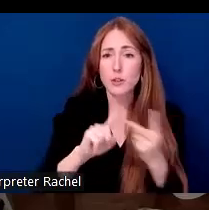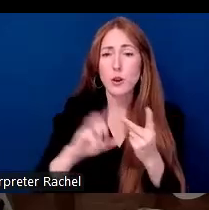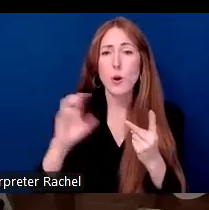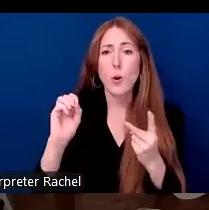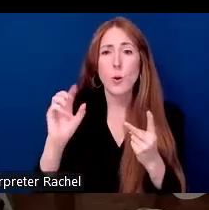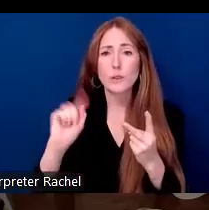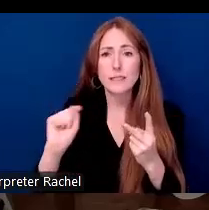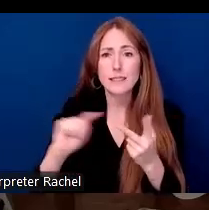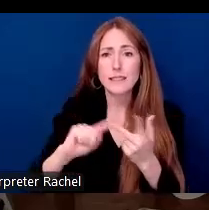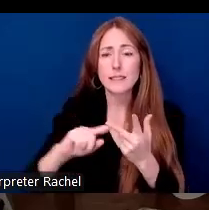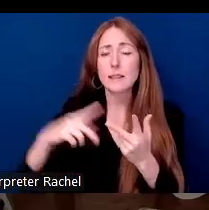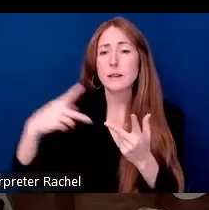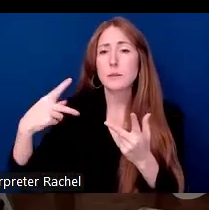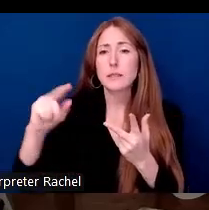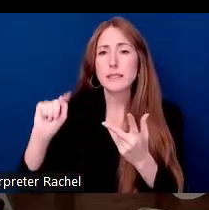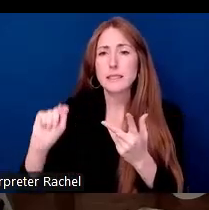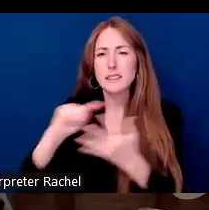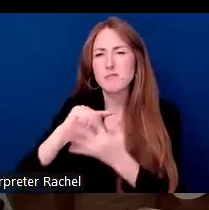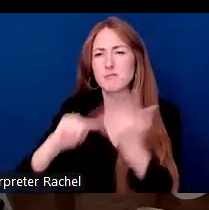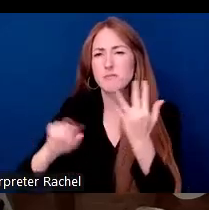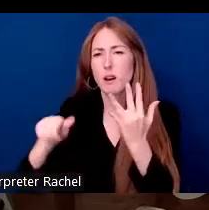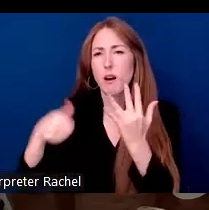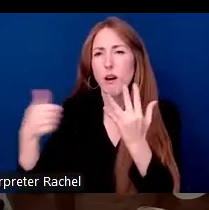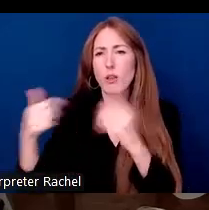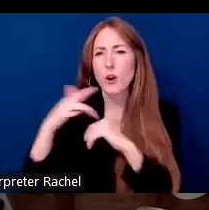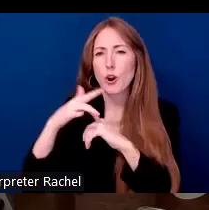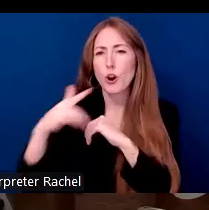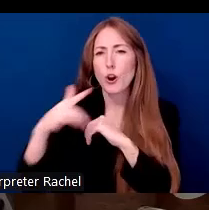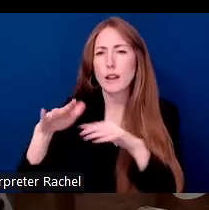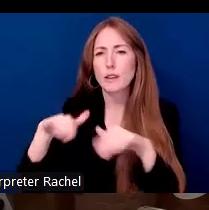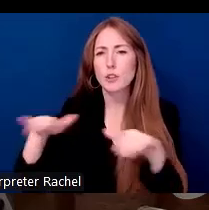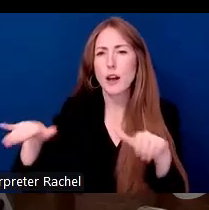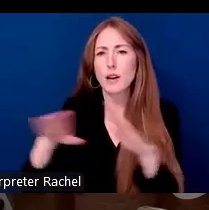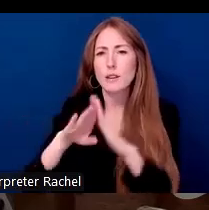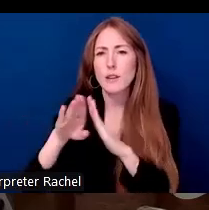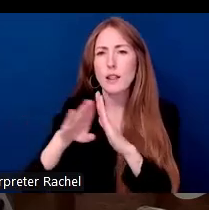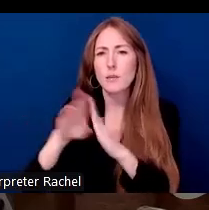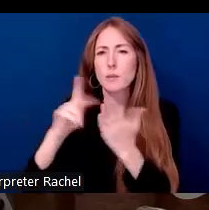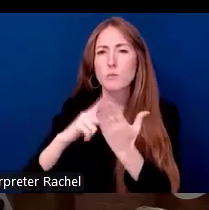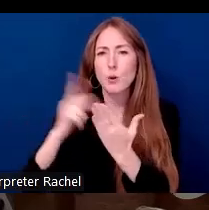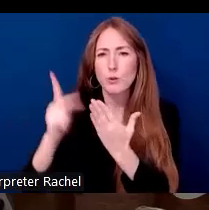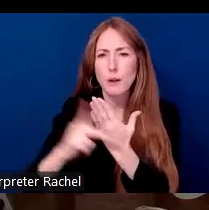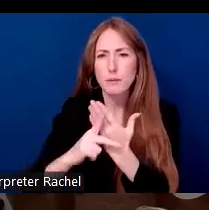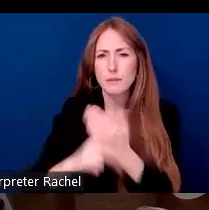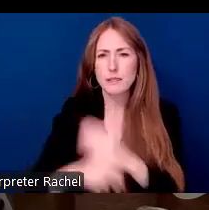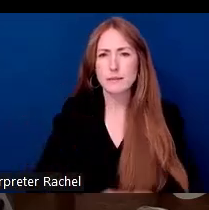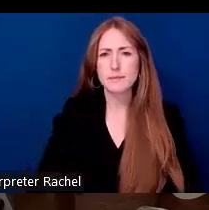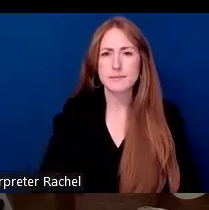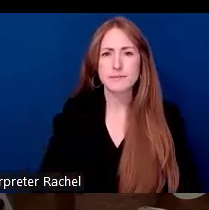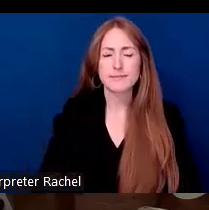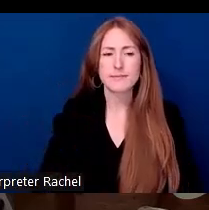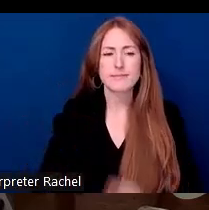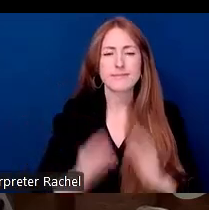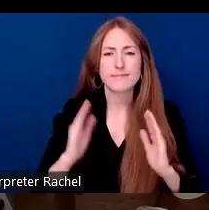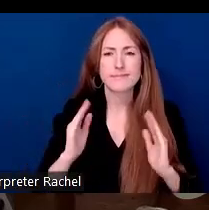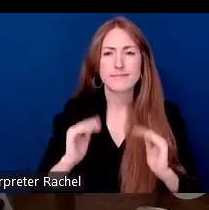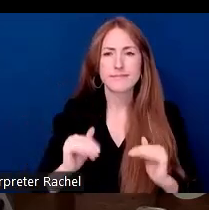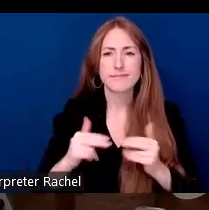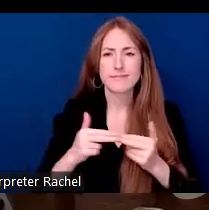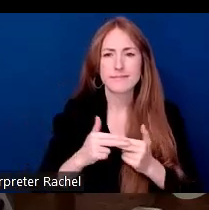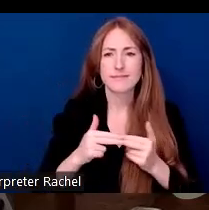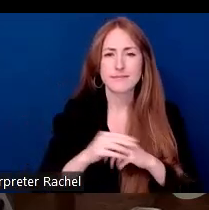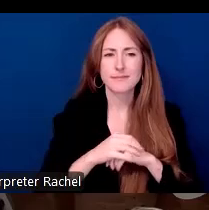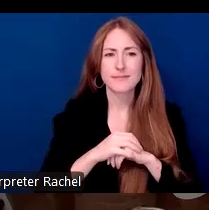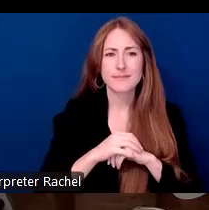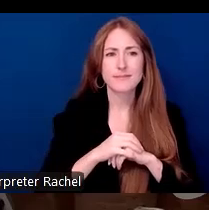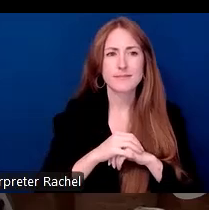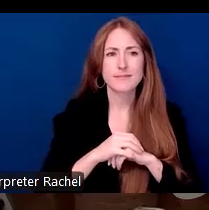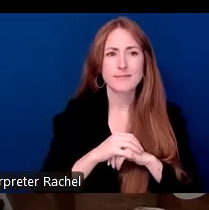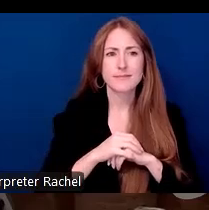and other early child development programs and services. Next slide please. So galvanized by the